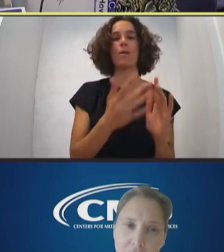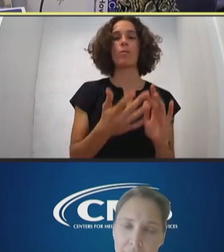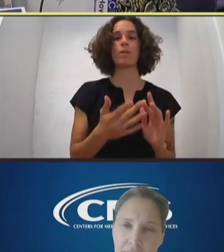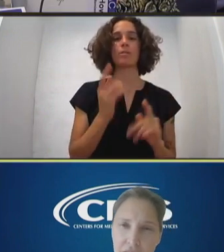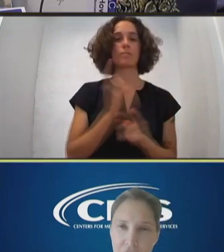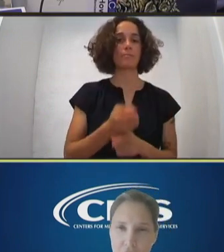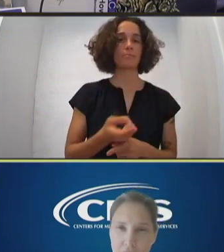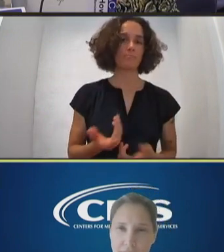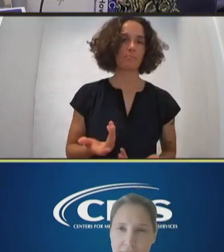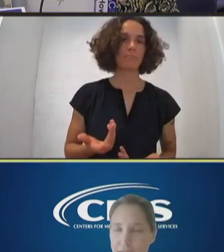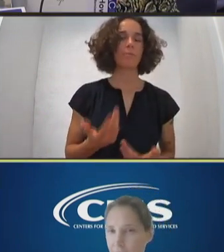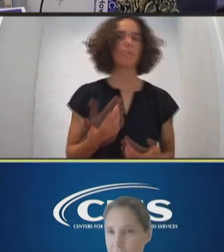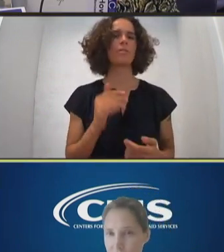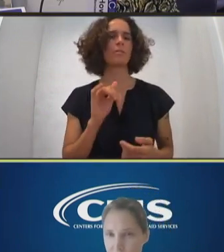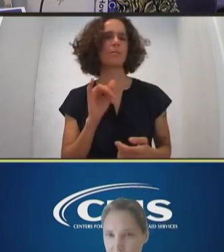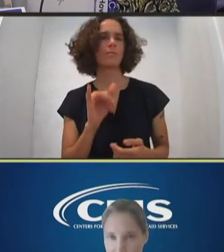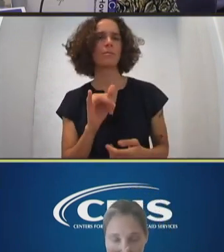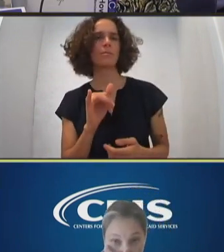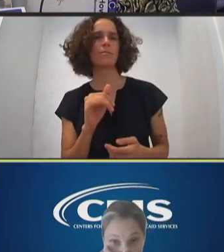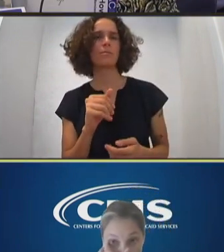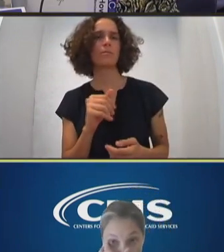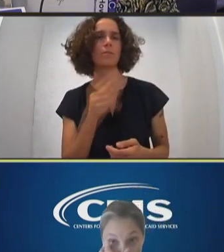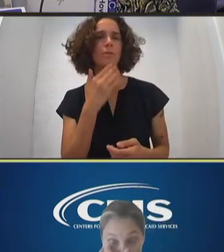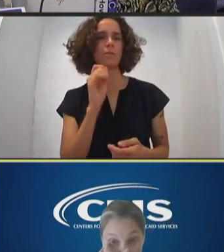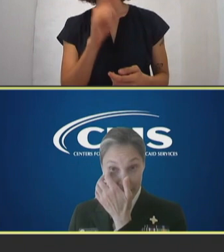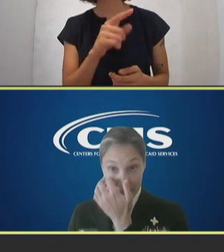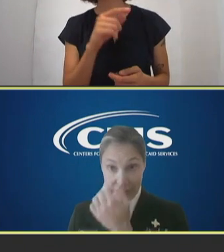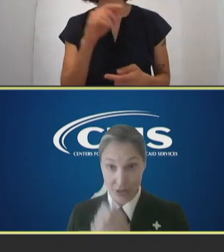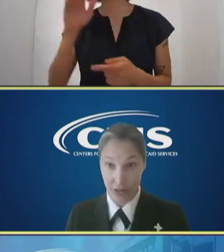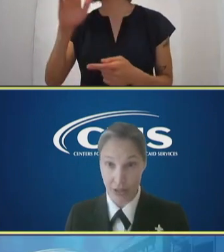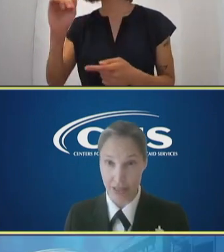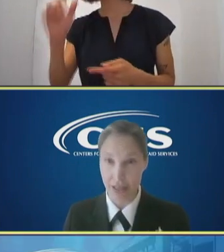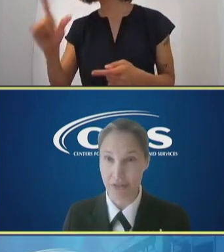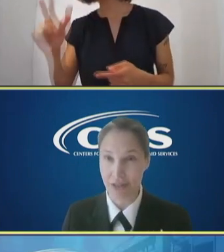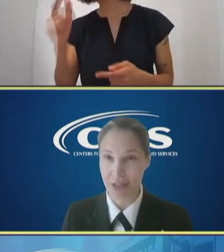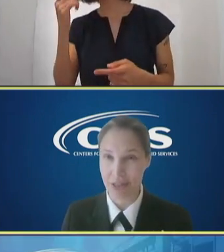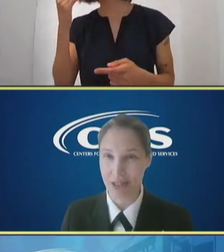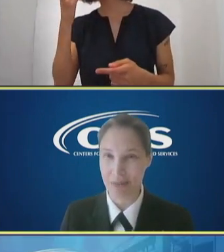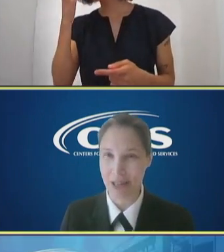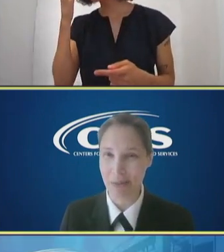Susan Janeczko: I may actually have to call on -- unless Rachel -- unless, you know, I may actually have to call on Chris here for your -- for some help. I'm